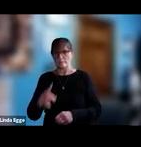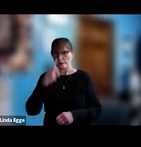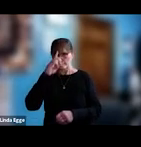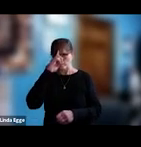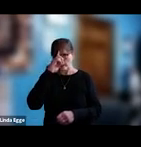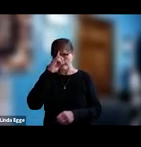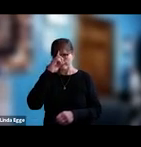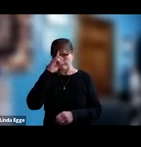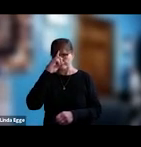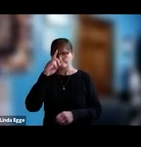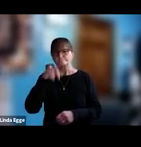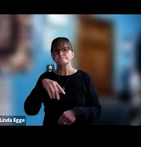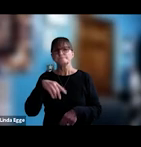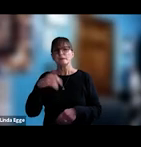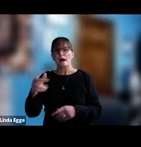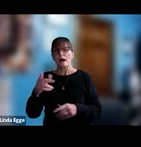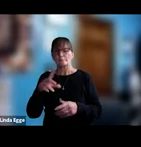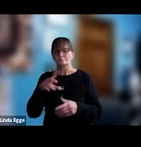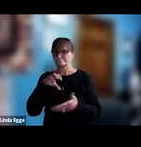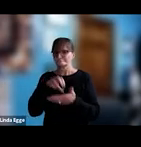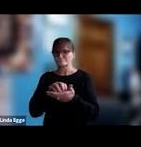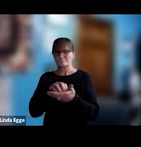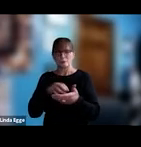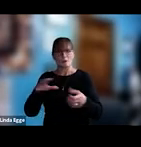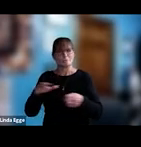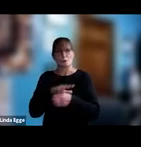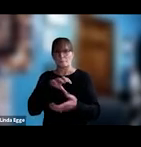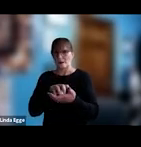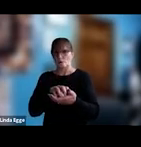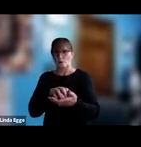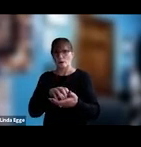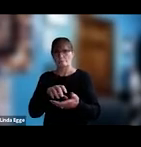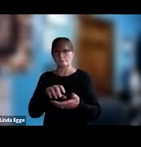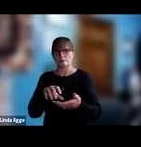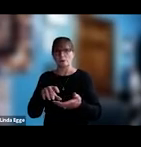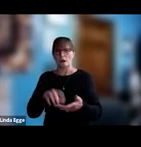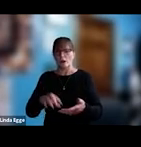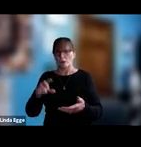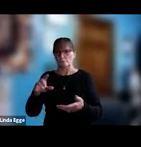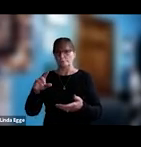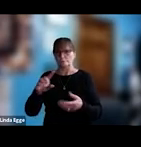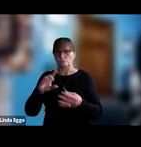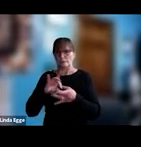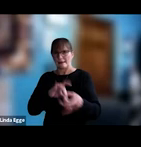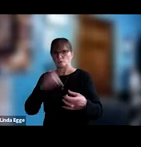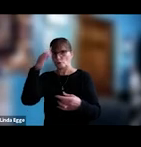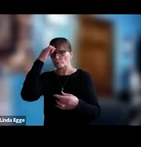So I wrote an entire paragraph about prefrontal cortex of the brain and the ways that it's affected